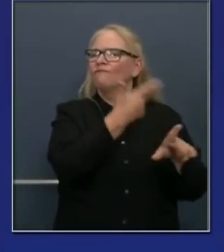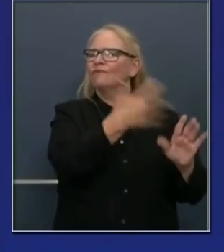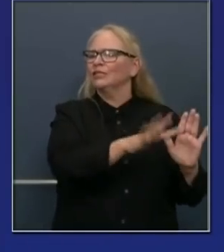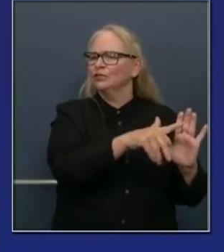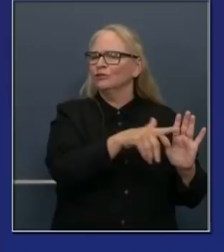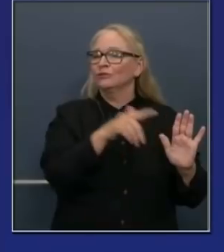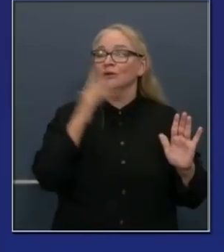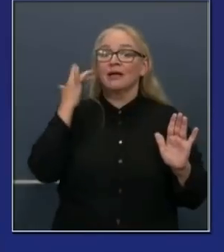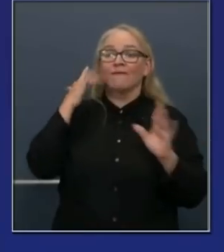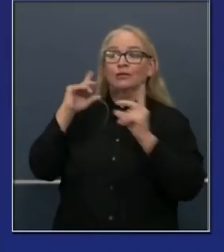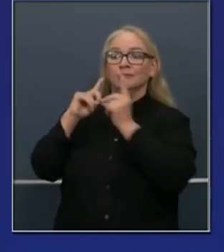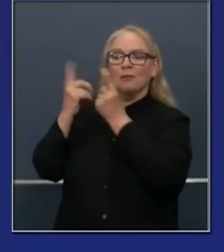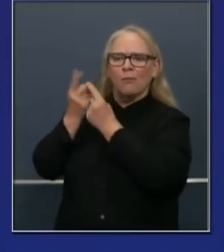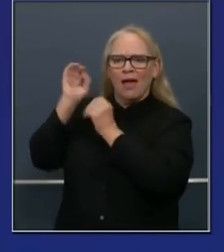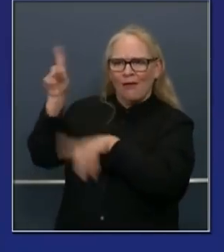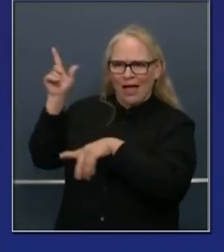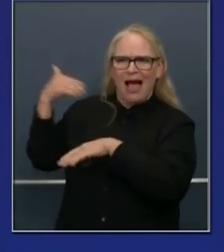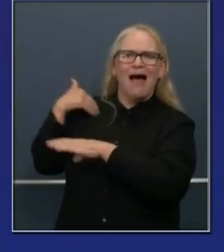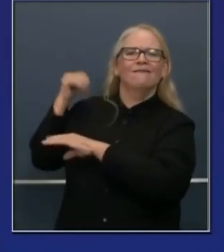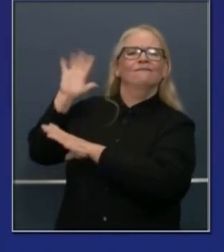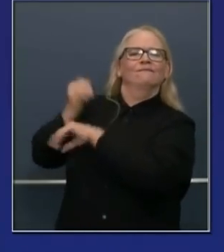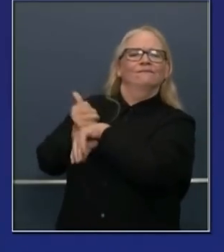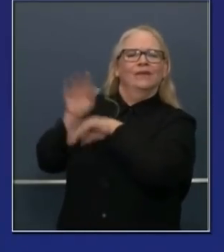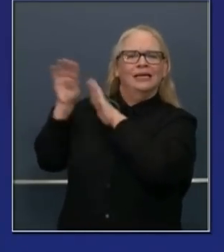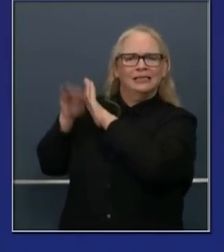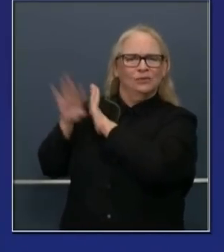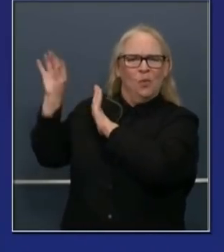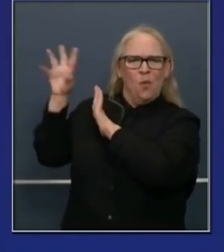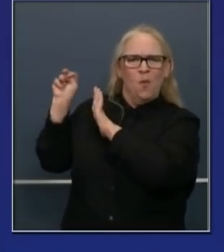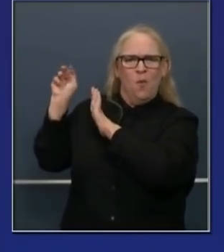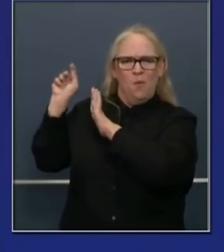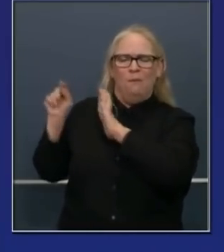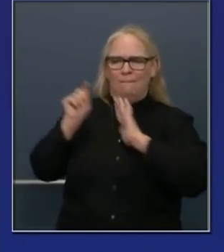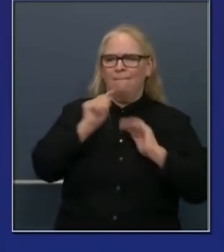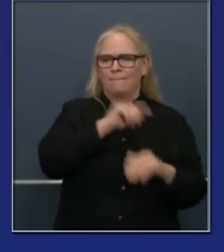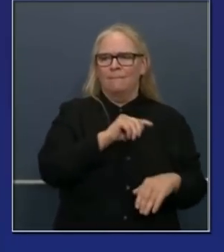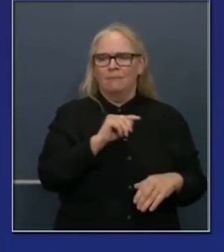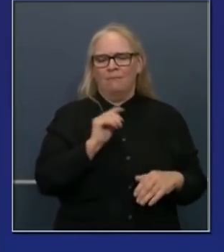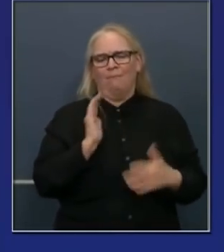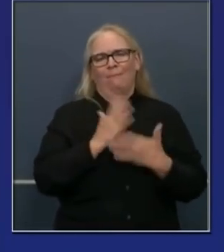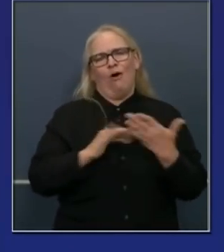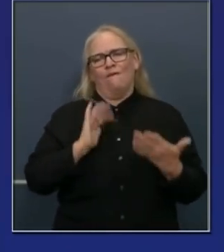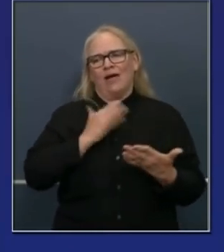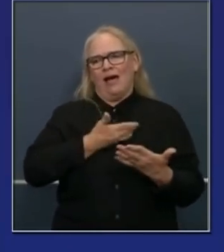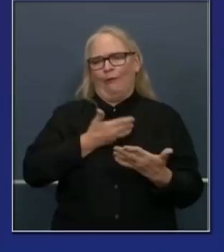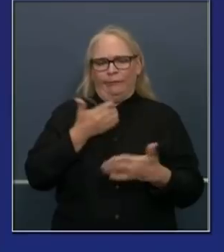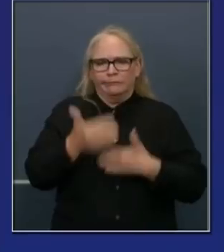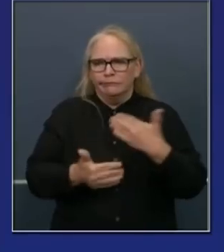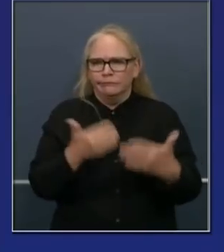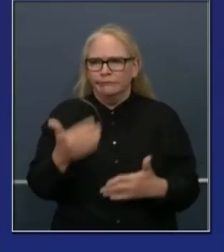PUBLIC HEALTH AND LOCAL GUIDANCE AND HAVE CDE, THE COUNTY DEPARTMENT OF EDUCATION PUT OUT GUIDANCE AS WELL.